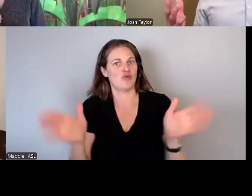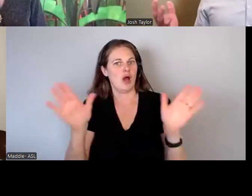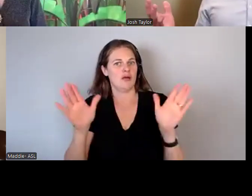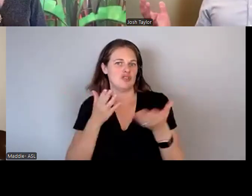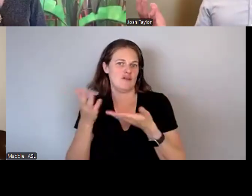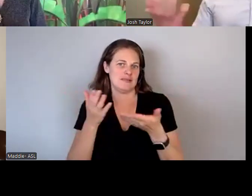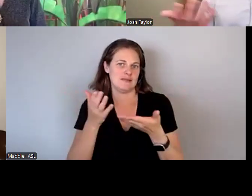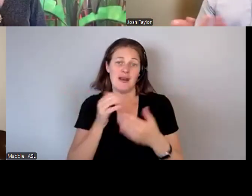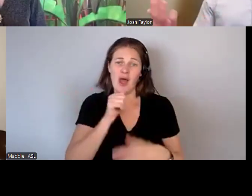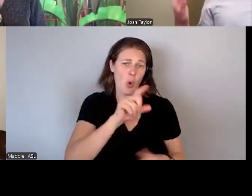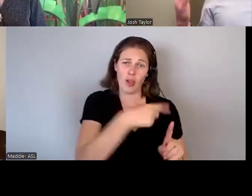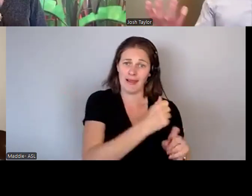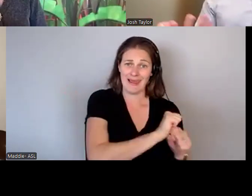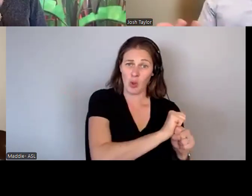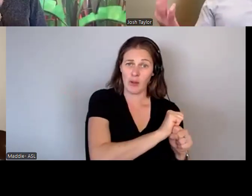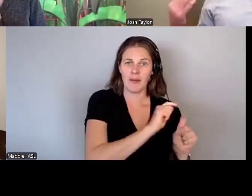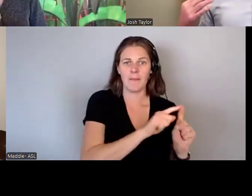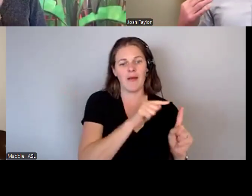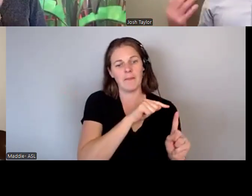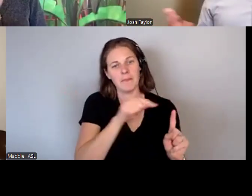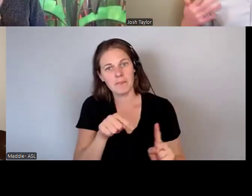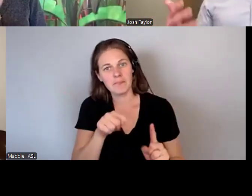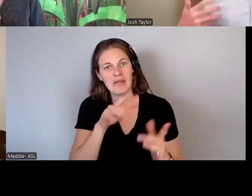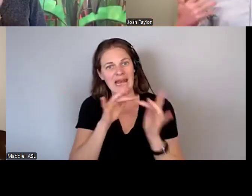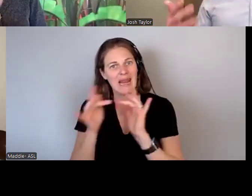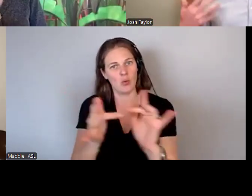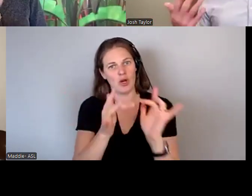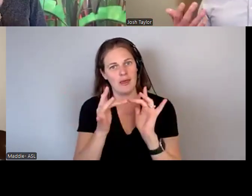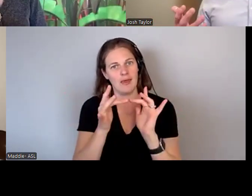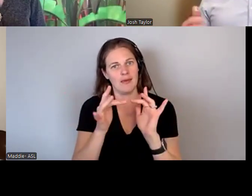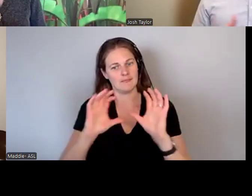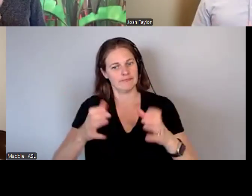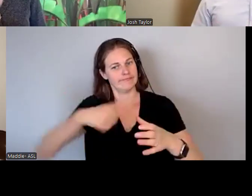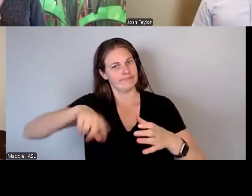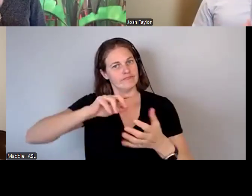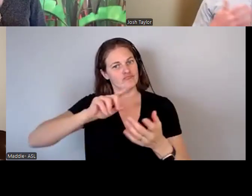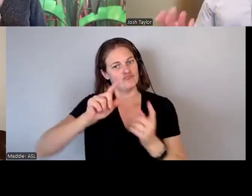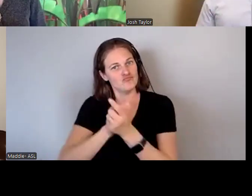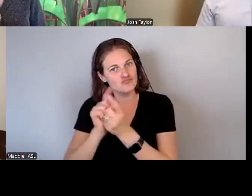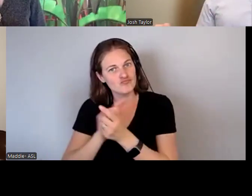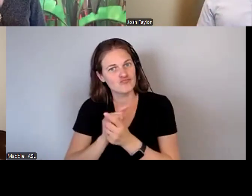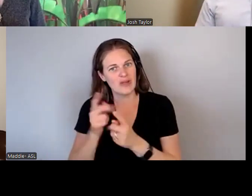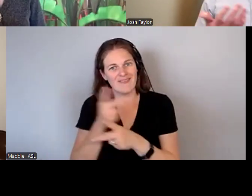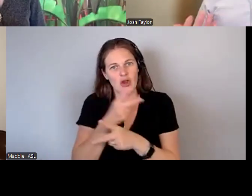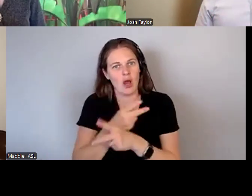but may provide kind of a networking hub to really kind of figure out what's going on, to be able to kind of partner with.